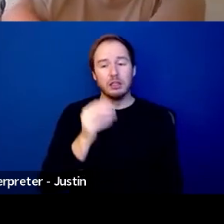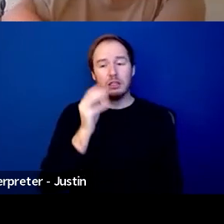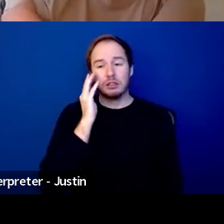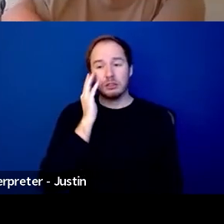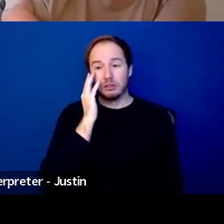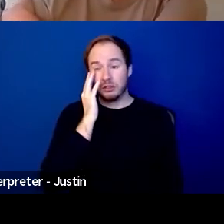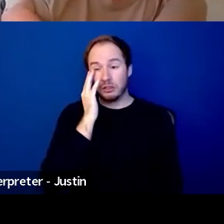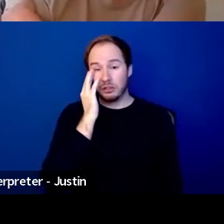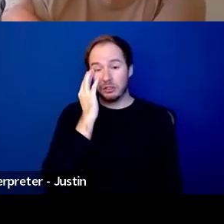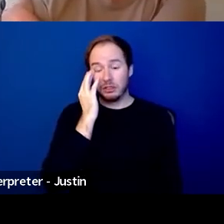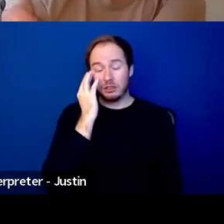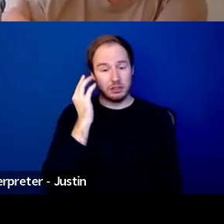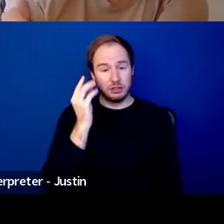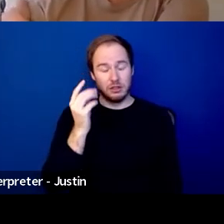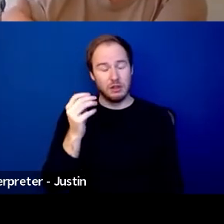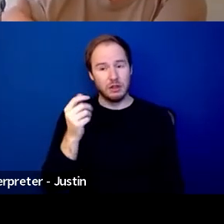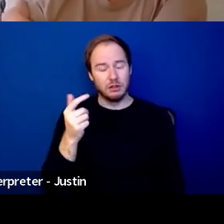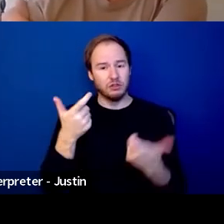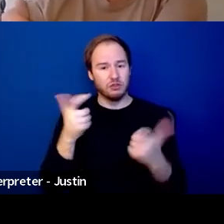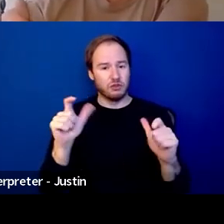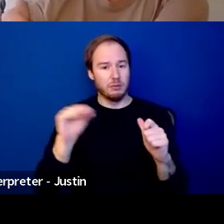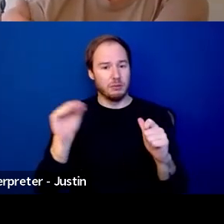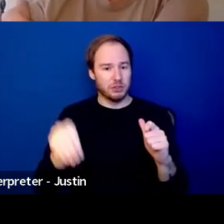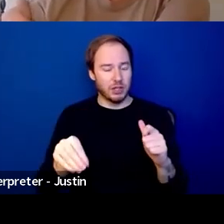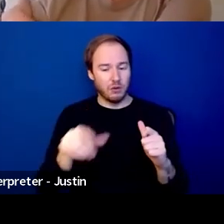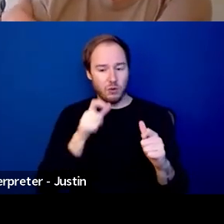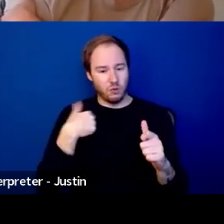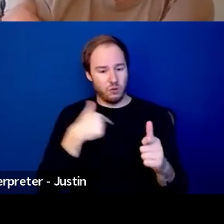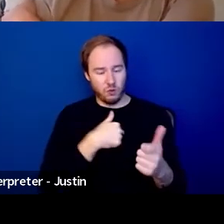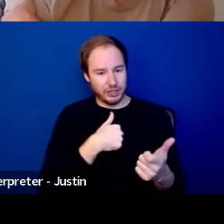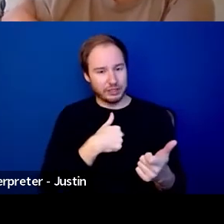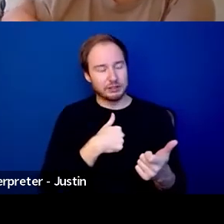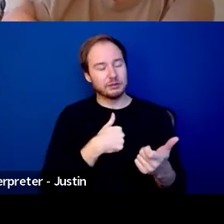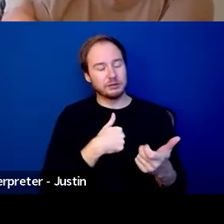a very large percentage of the folks that we serve,